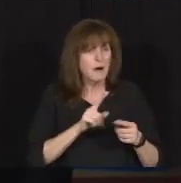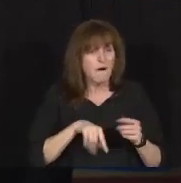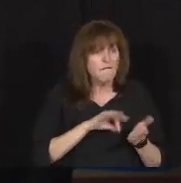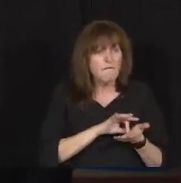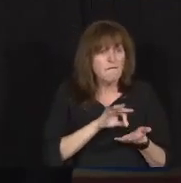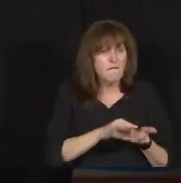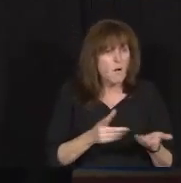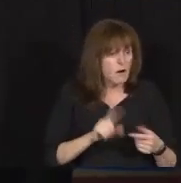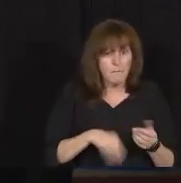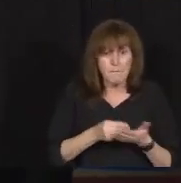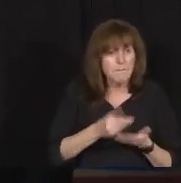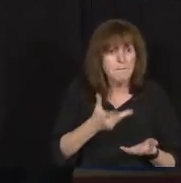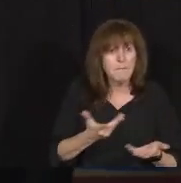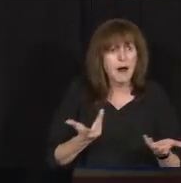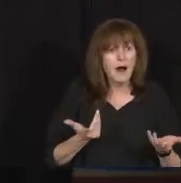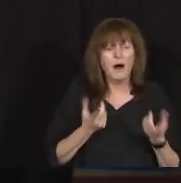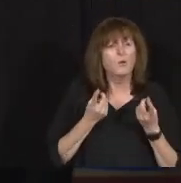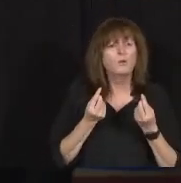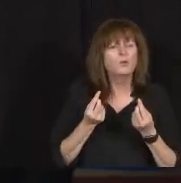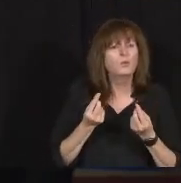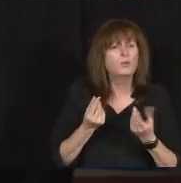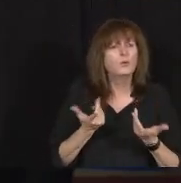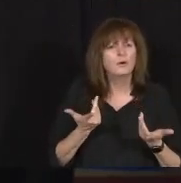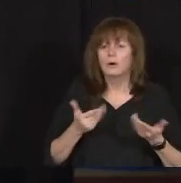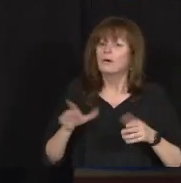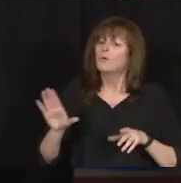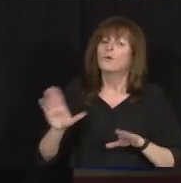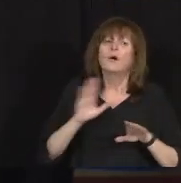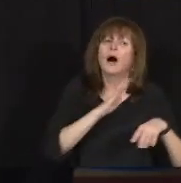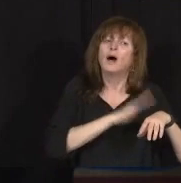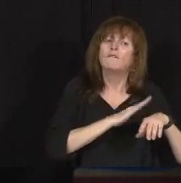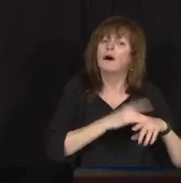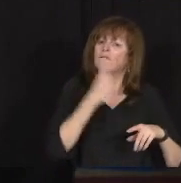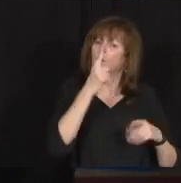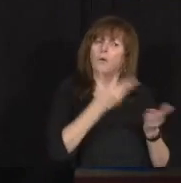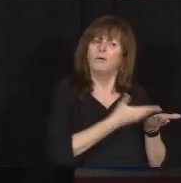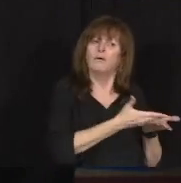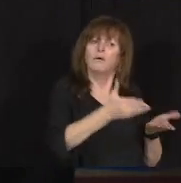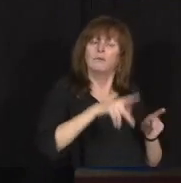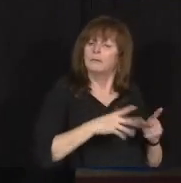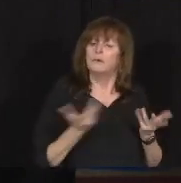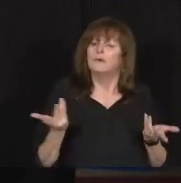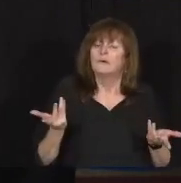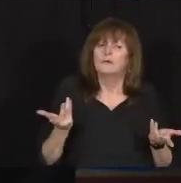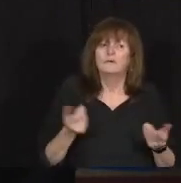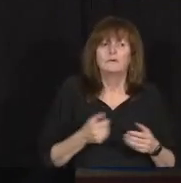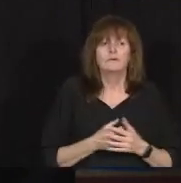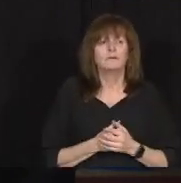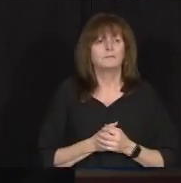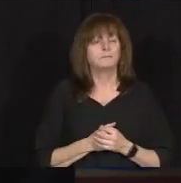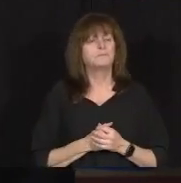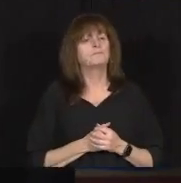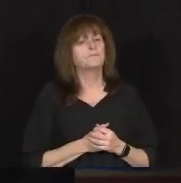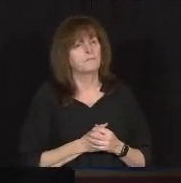we heard RNs able to get a prescription they need. What would your advice be to these people? We are going to